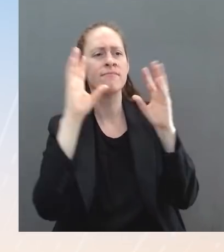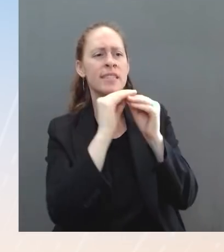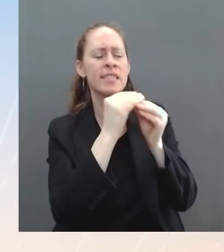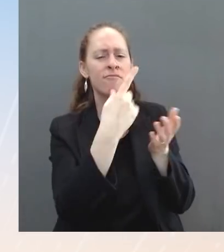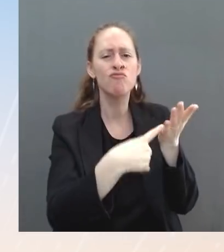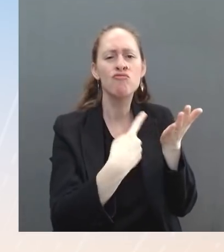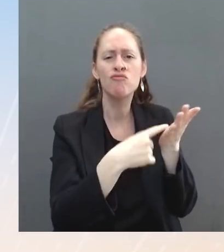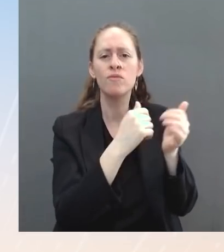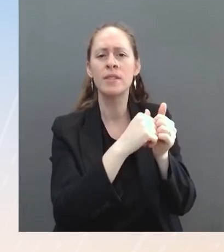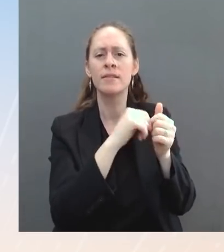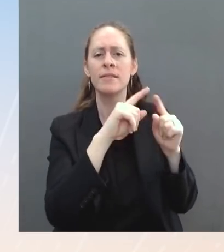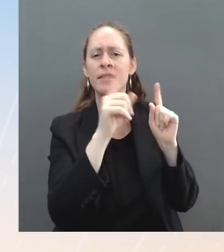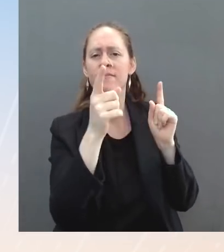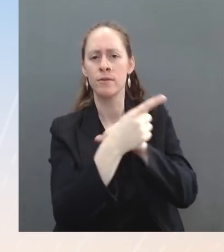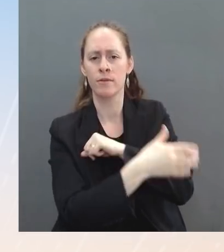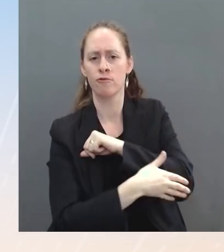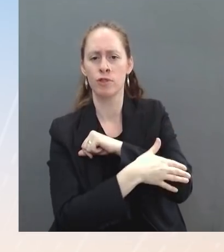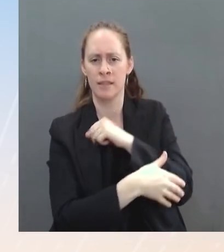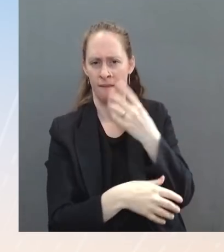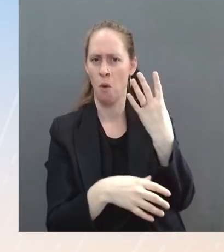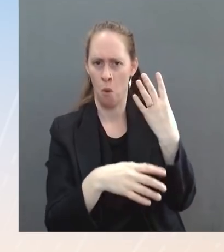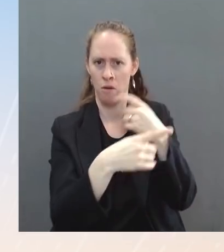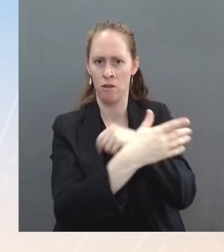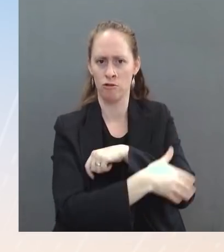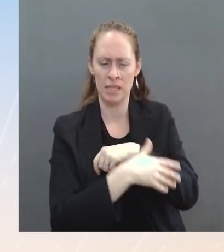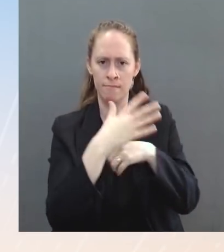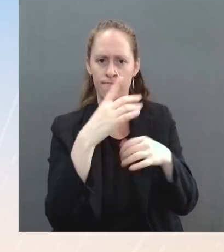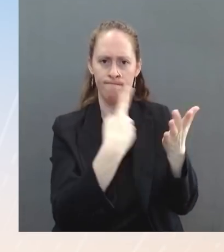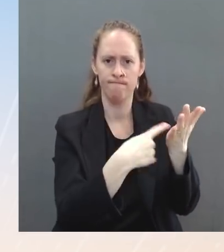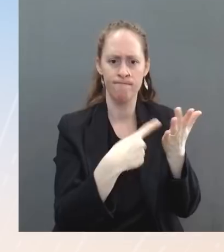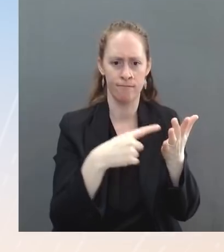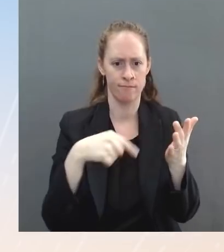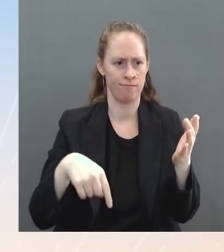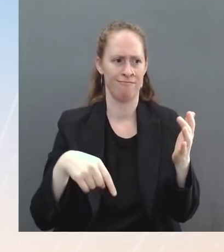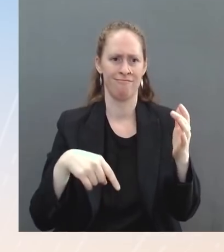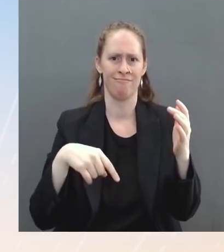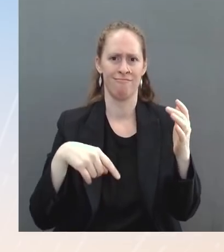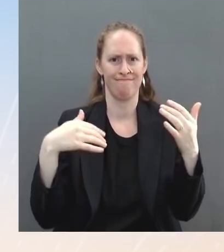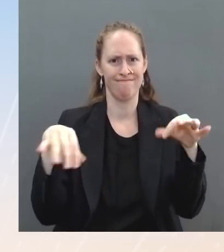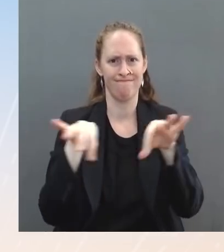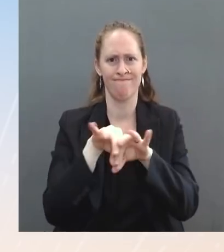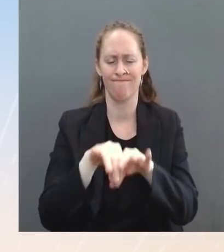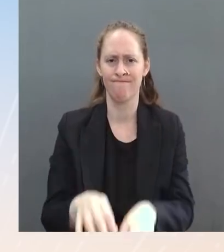The IEA is the body of countries